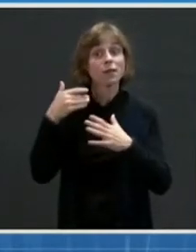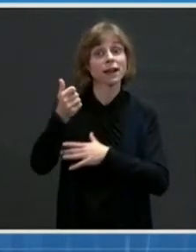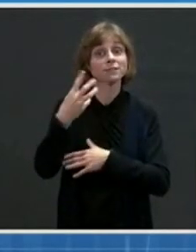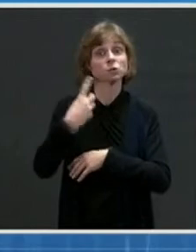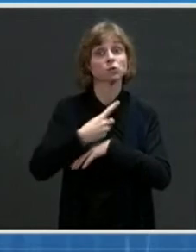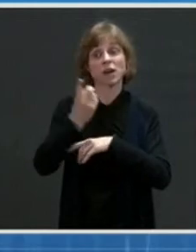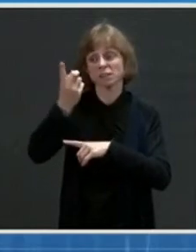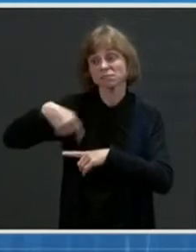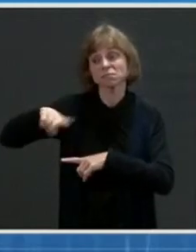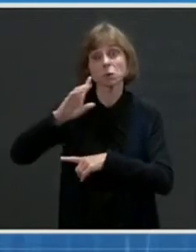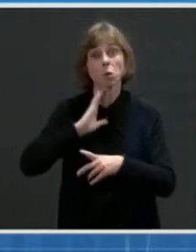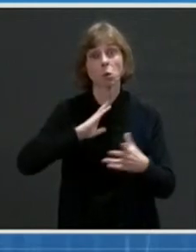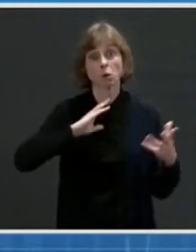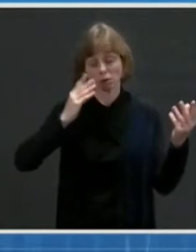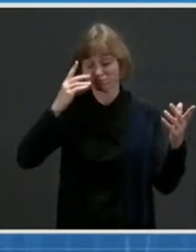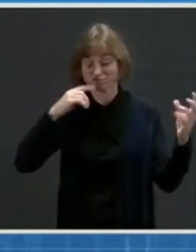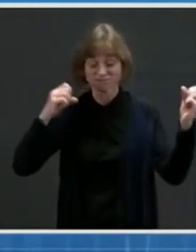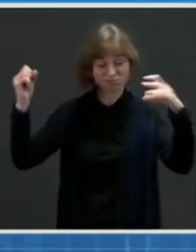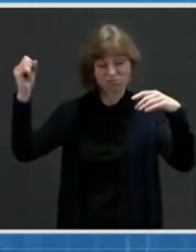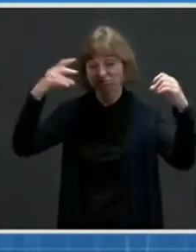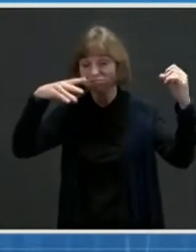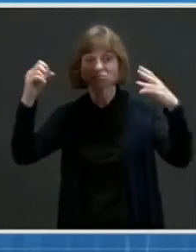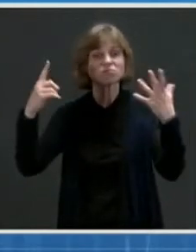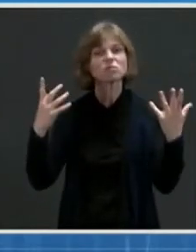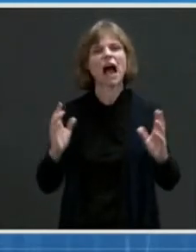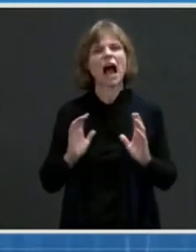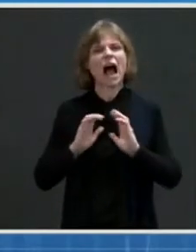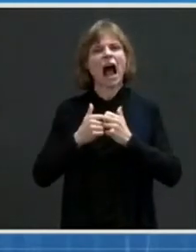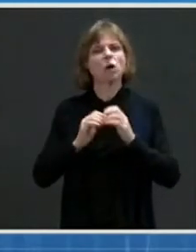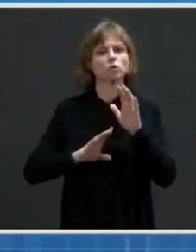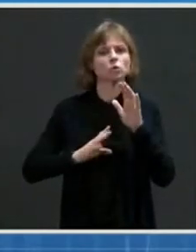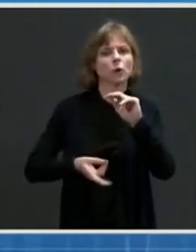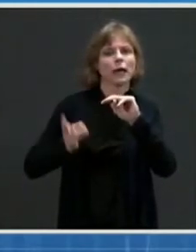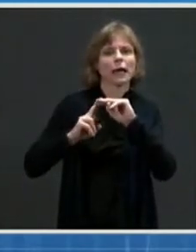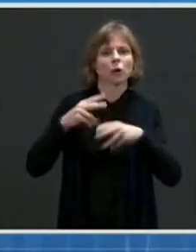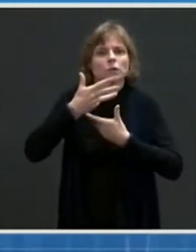TRAVEL ORGANIZATIONS. OVER THE NEXT THREE DAYS, THESE PARTICIPANTS WILL SHARE